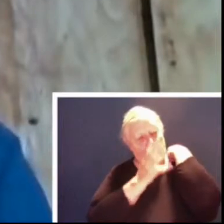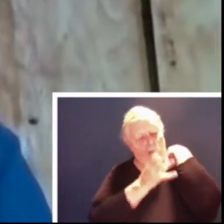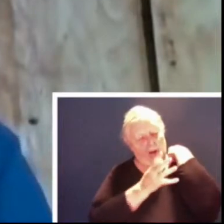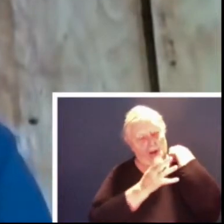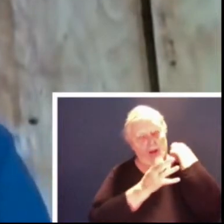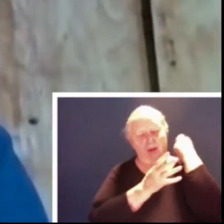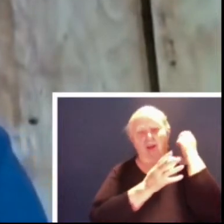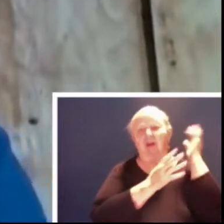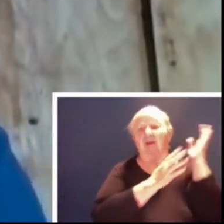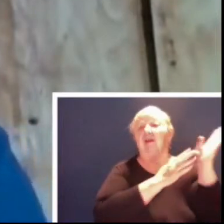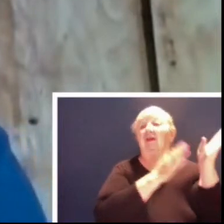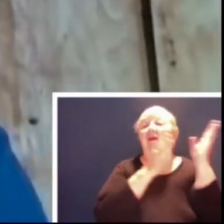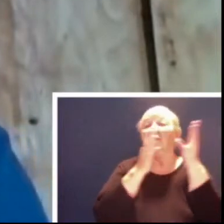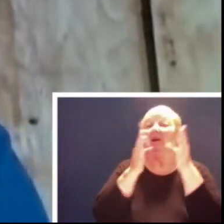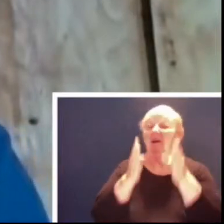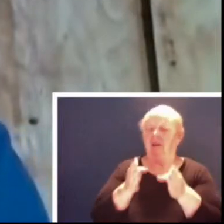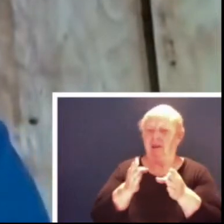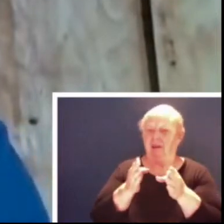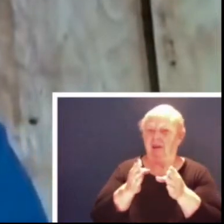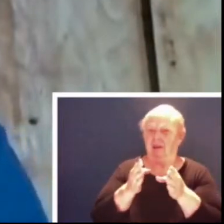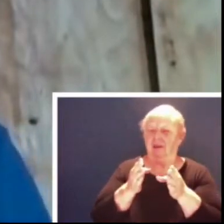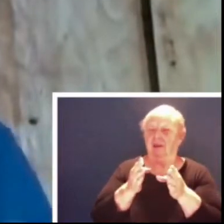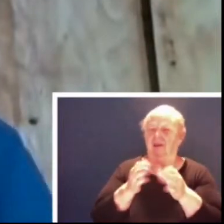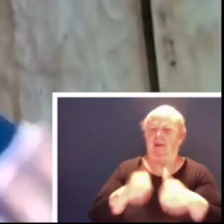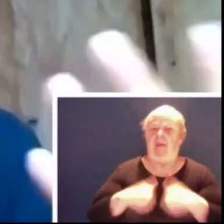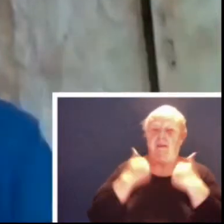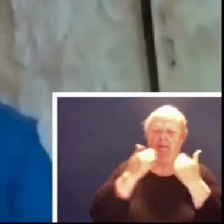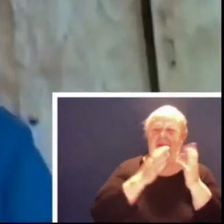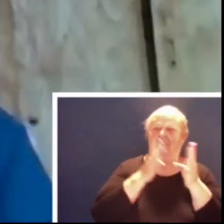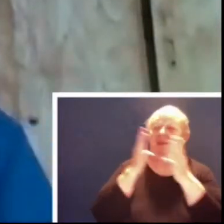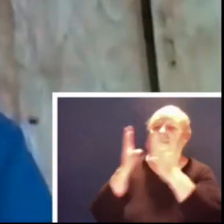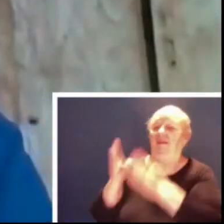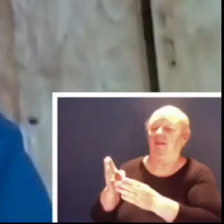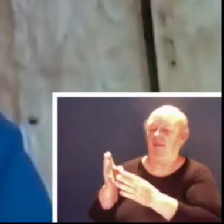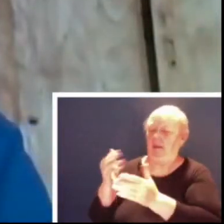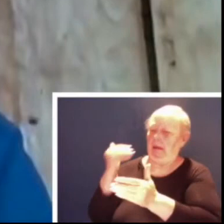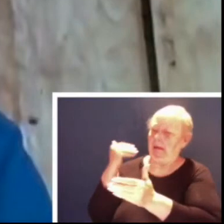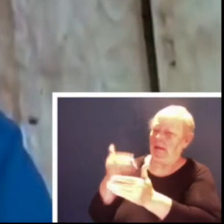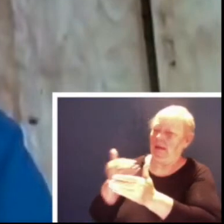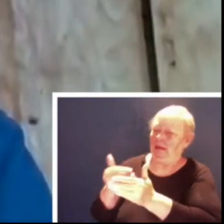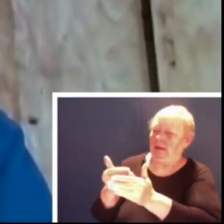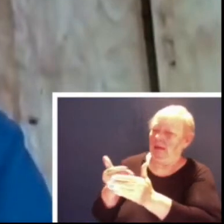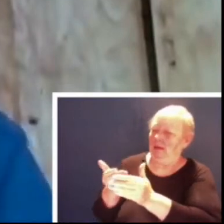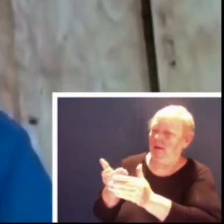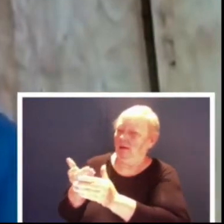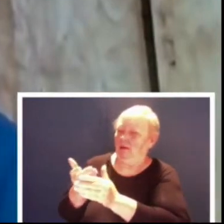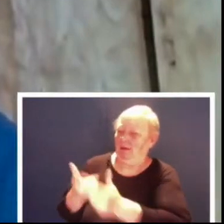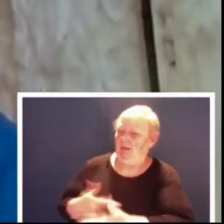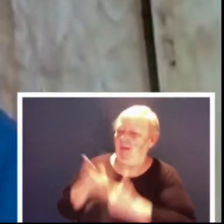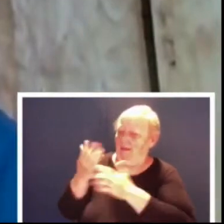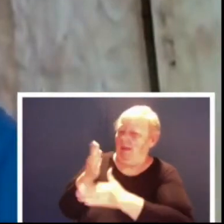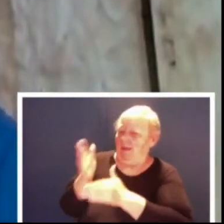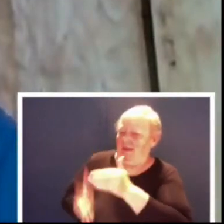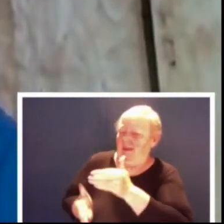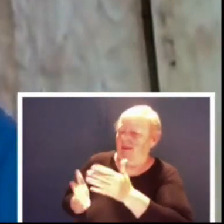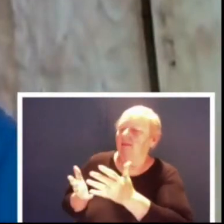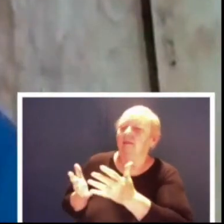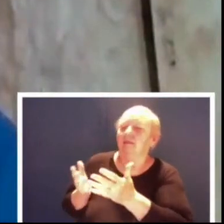as we approach its end. And with so much passion and opportunities to experience peace in between.